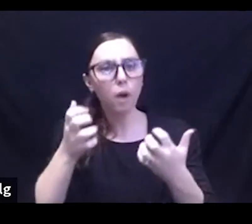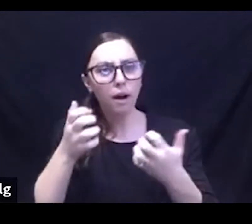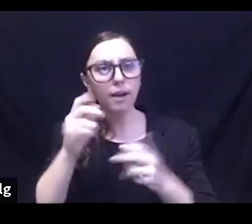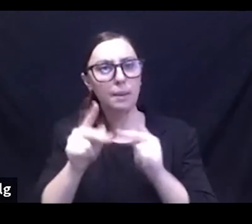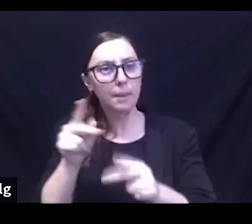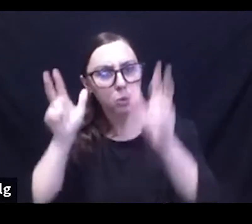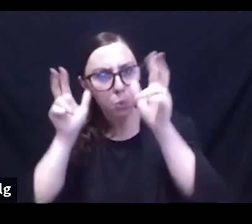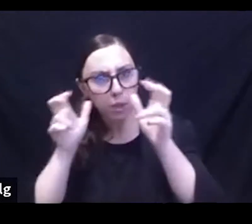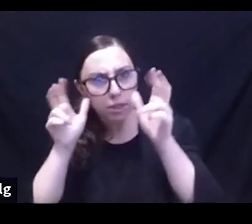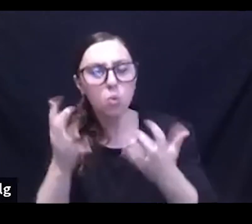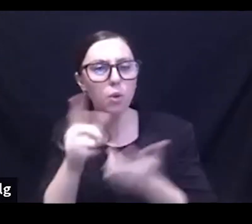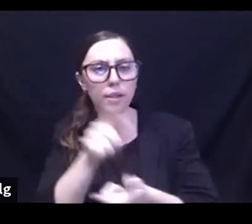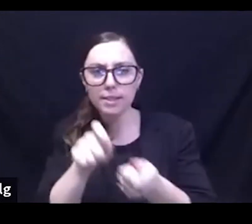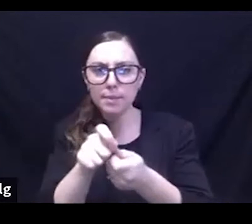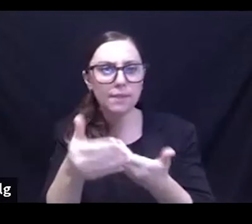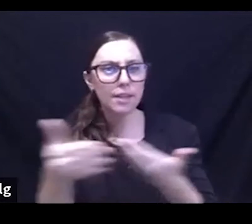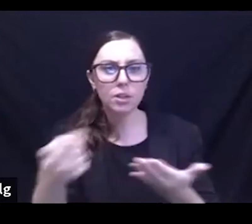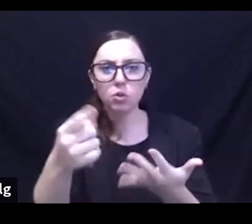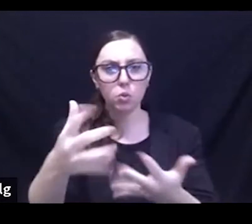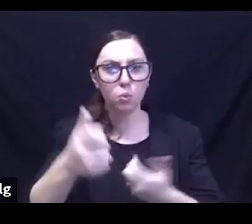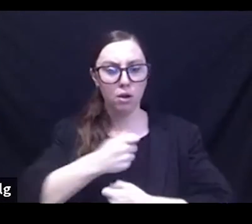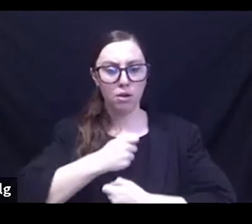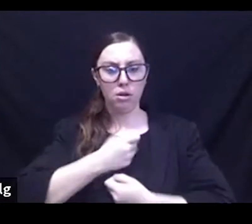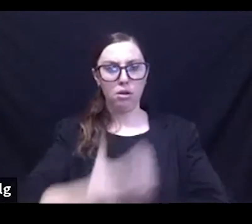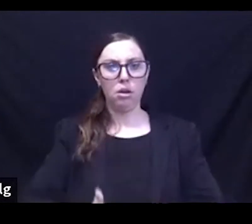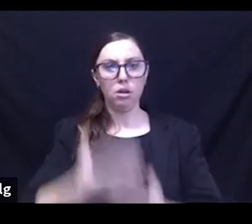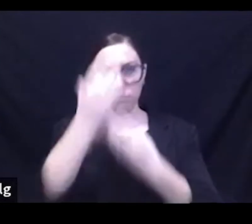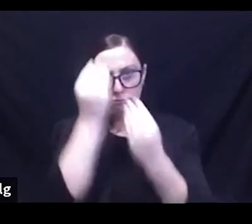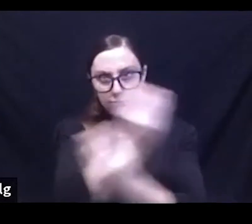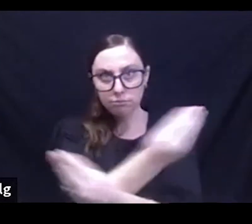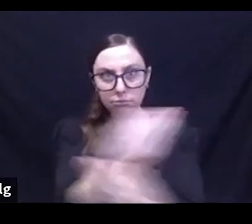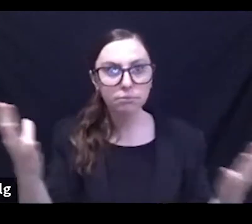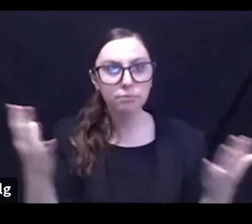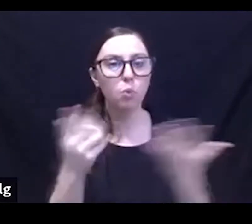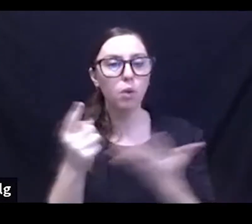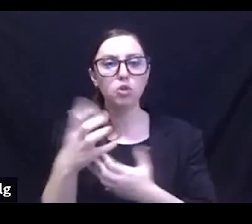What are the particular aspects of your life that you want to be in on the decision-making process for?